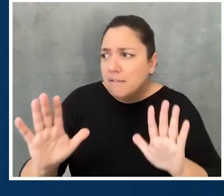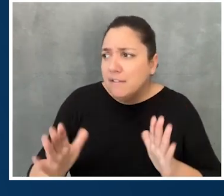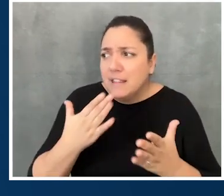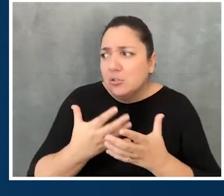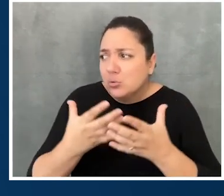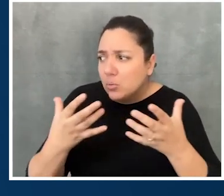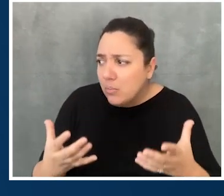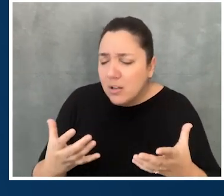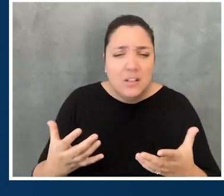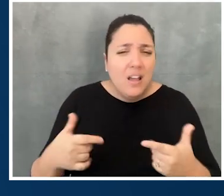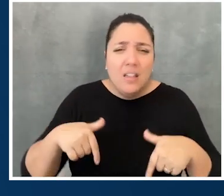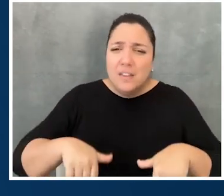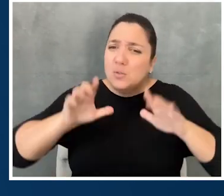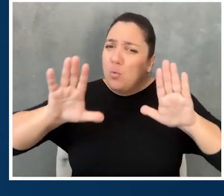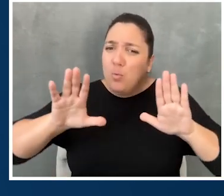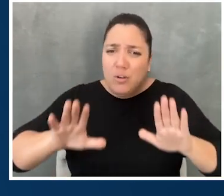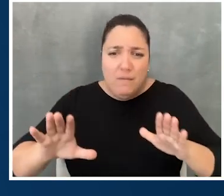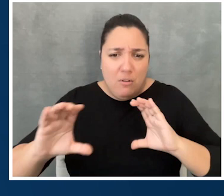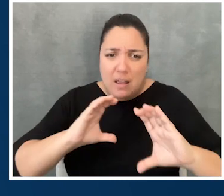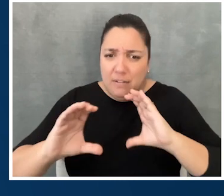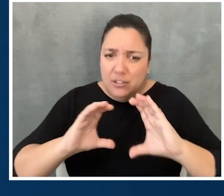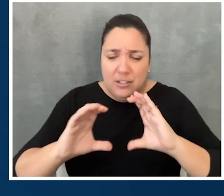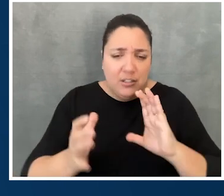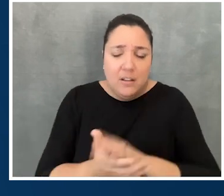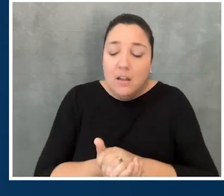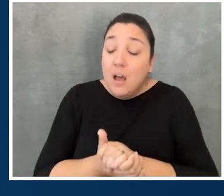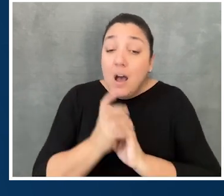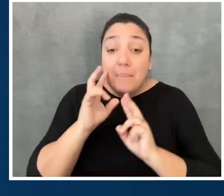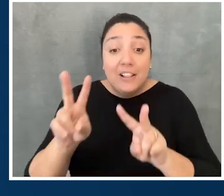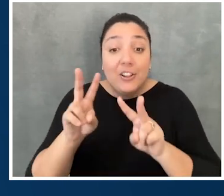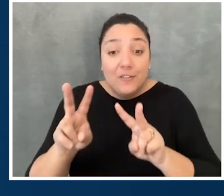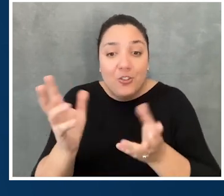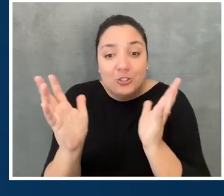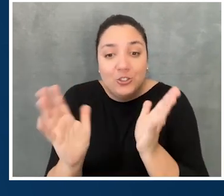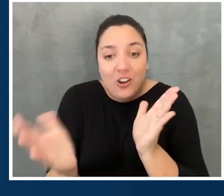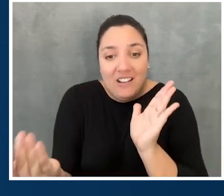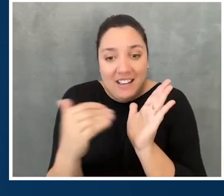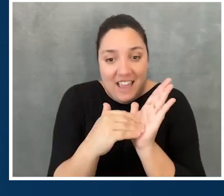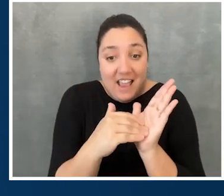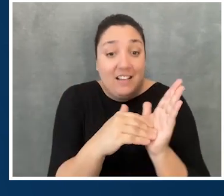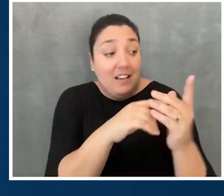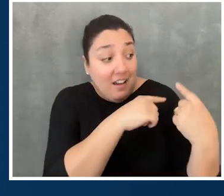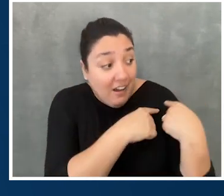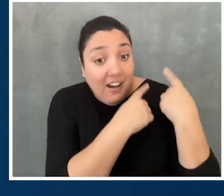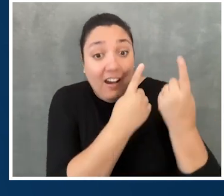Janie, this has been a great conversation. I look forward to talking with you again, all of what we talked about, all the links,